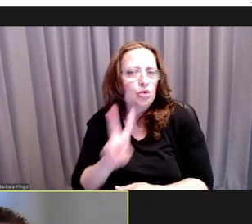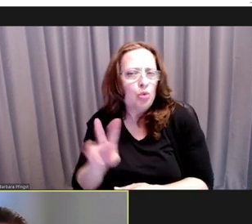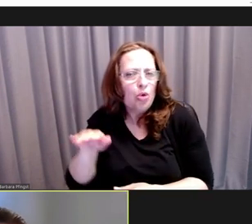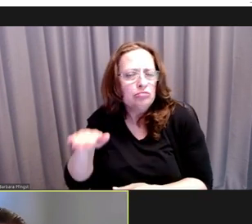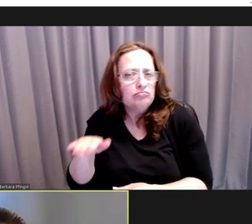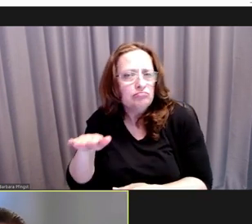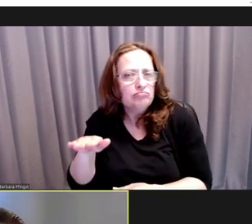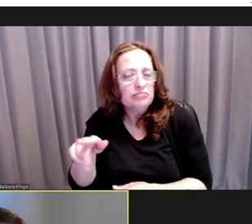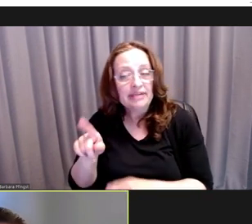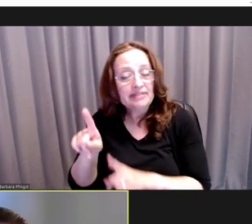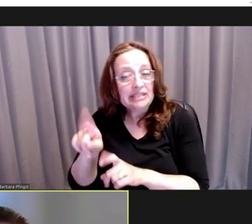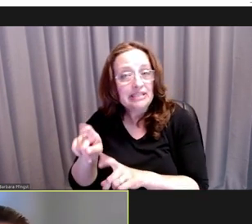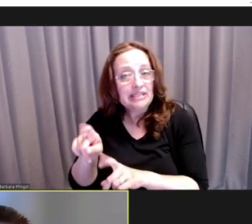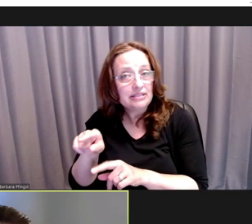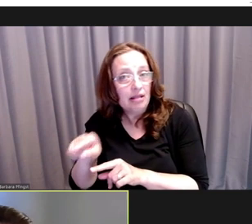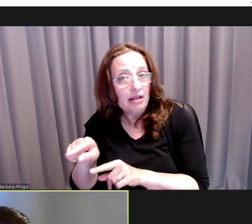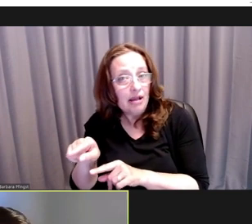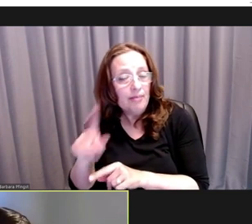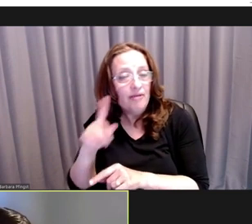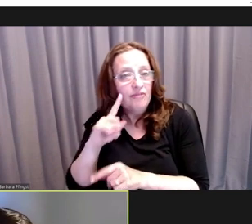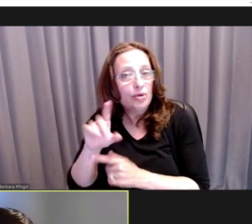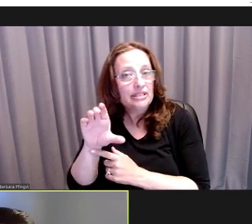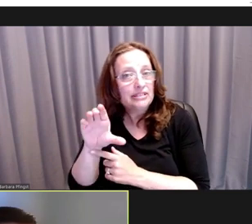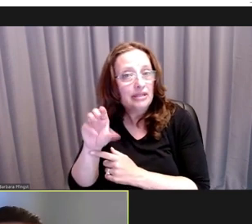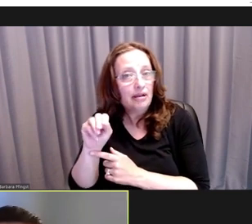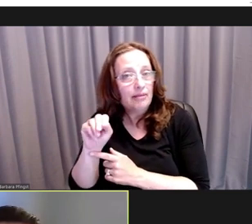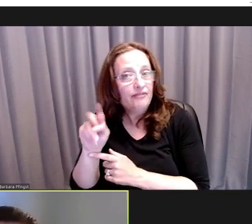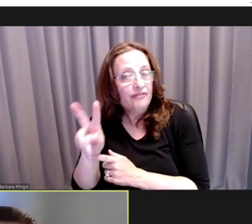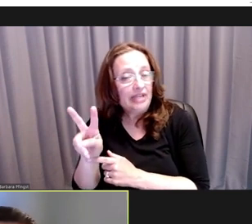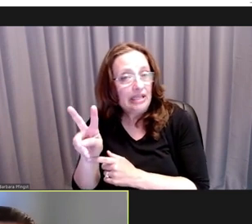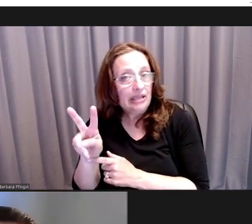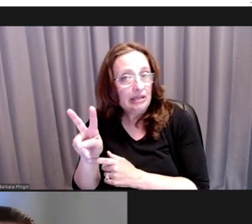or anything? I feel like that kind of answered the question, unless you want to expand on that.